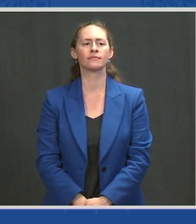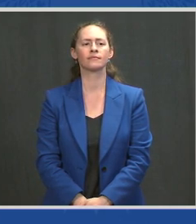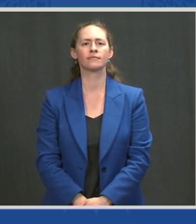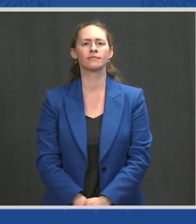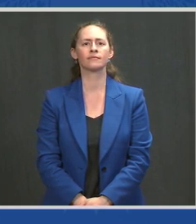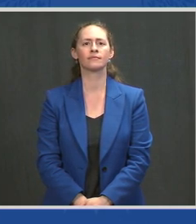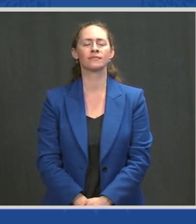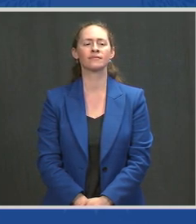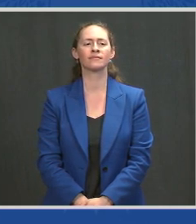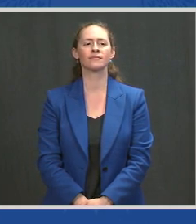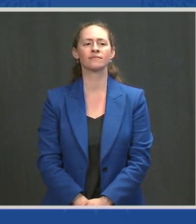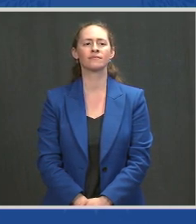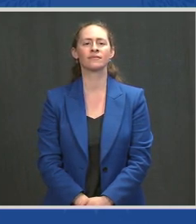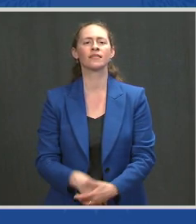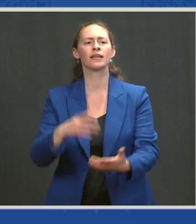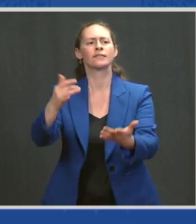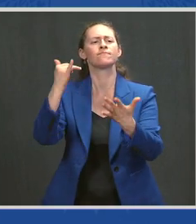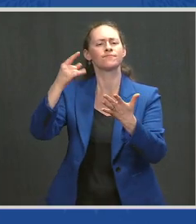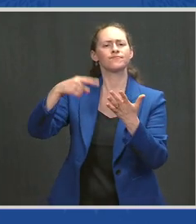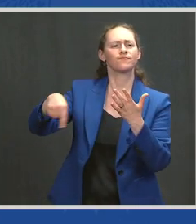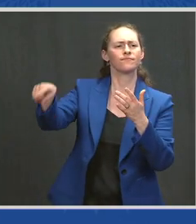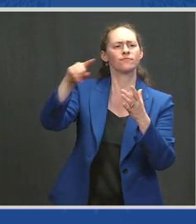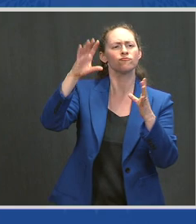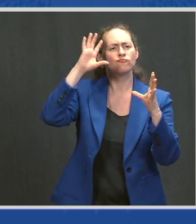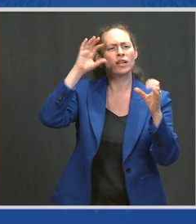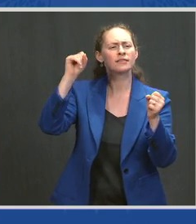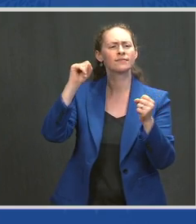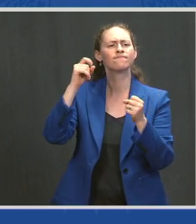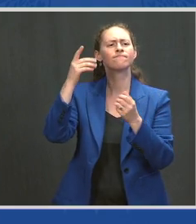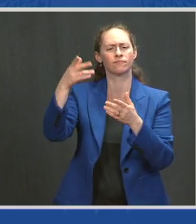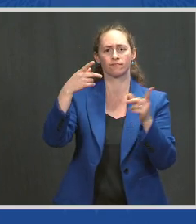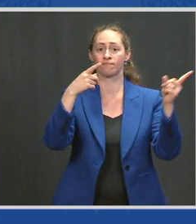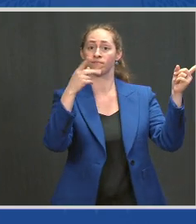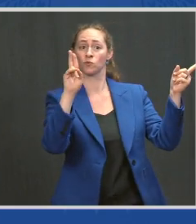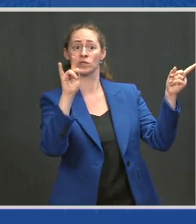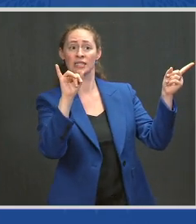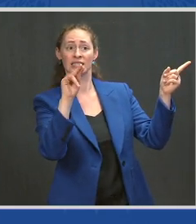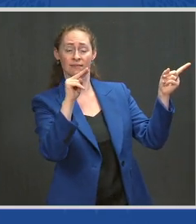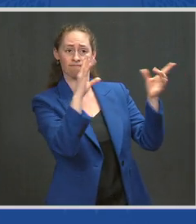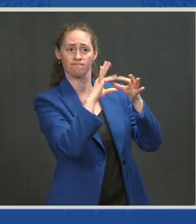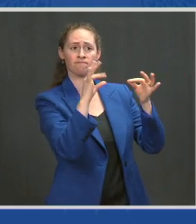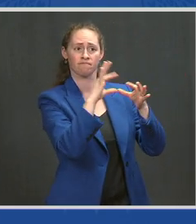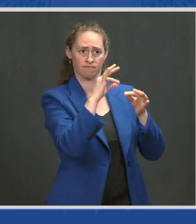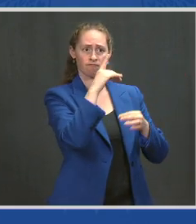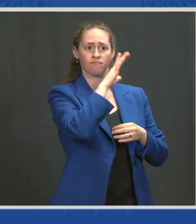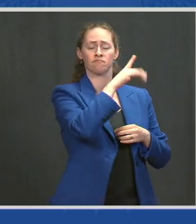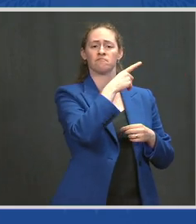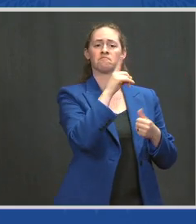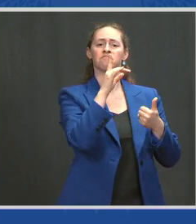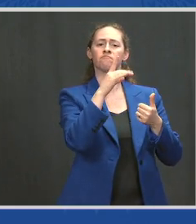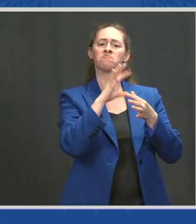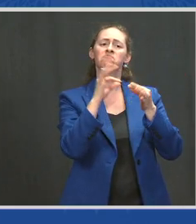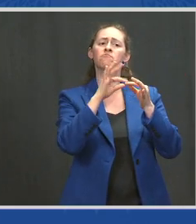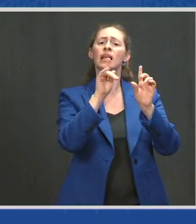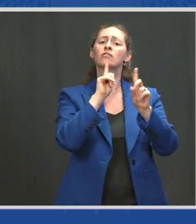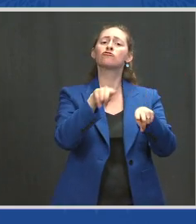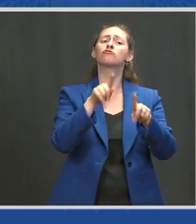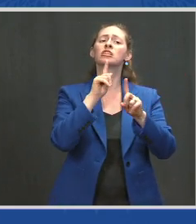The Press: President -- sorry -- President Putin said he was satisfied with the answer about your comment about him being a "killer."